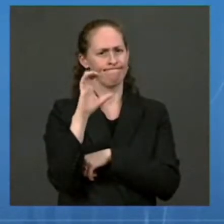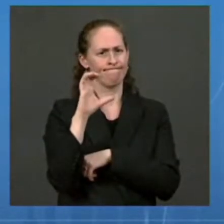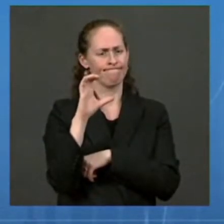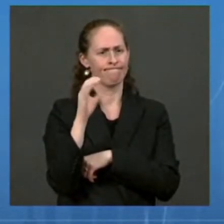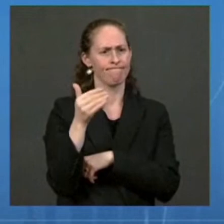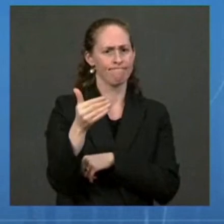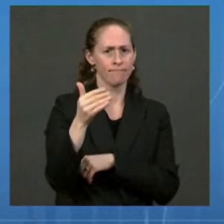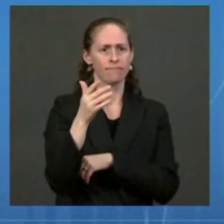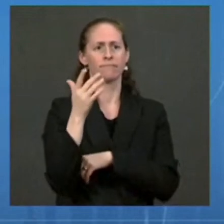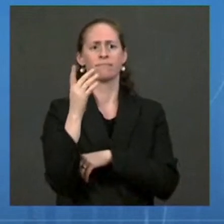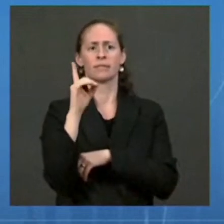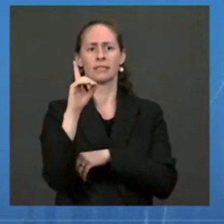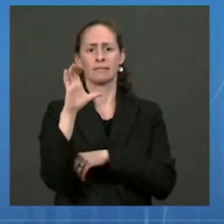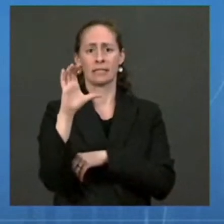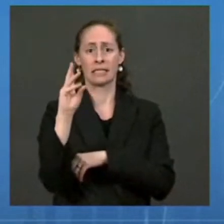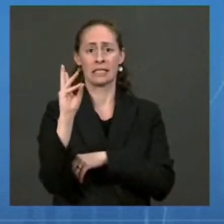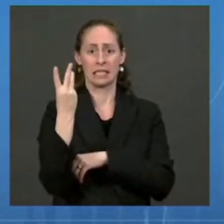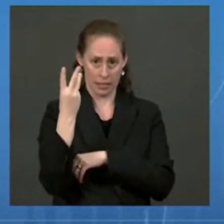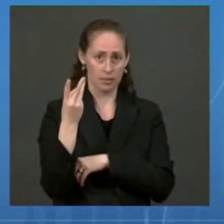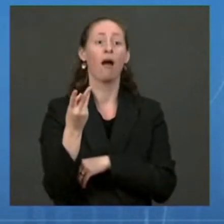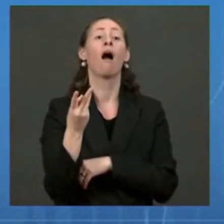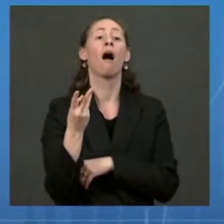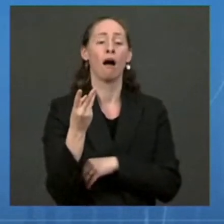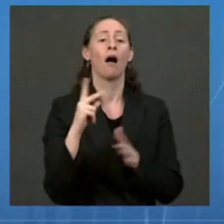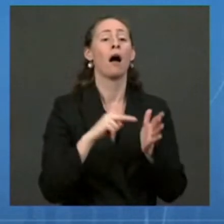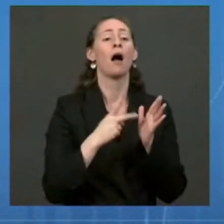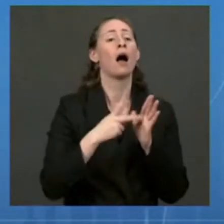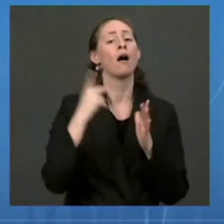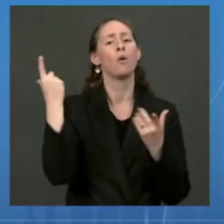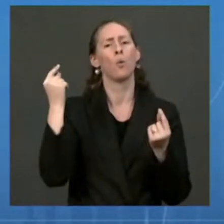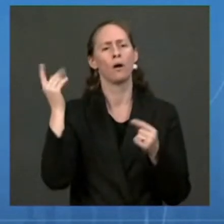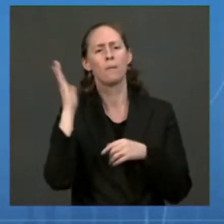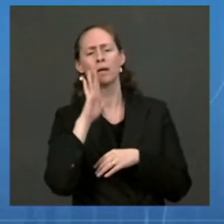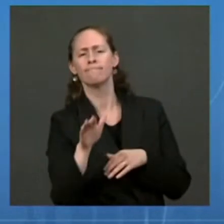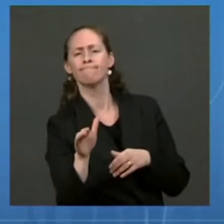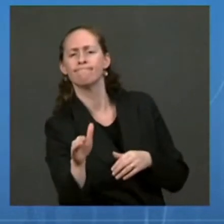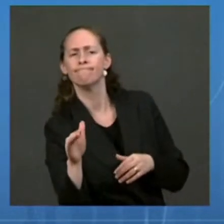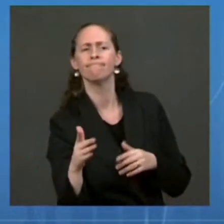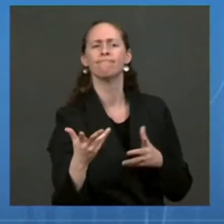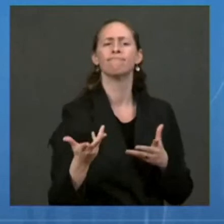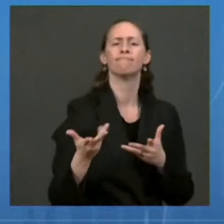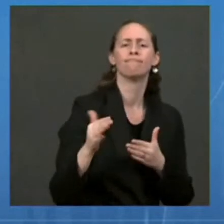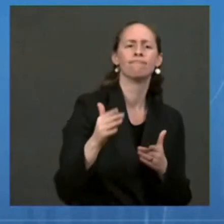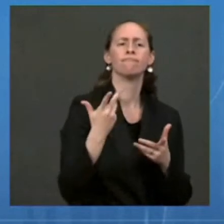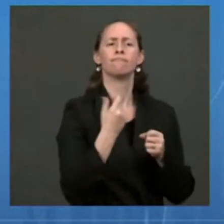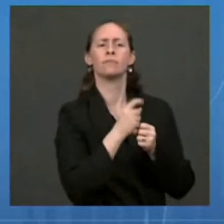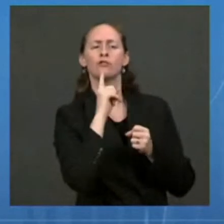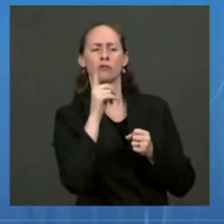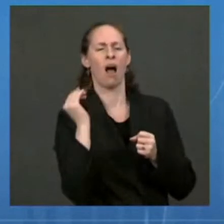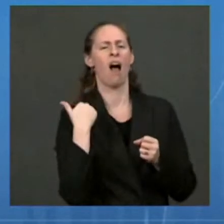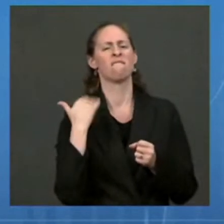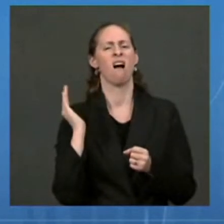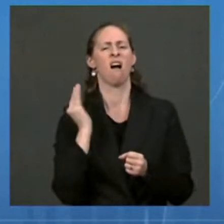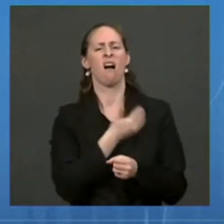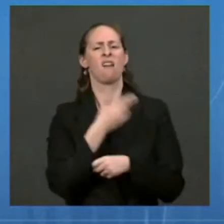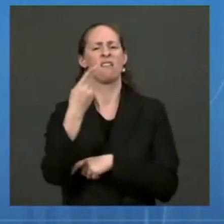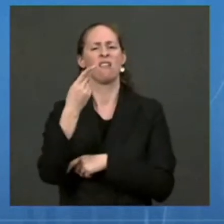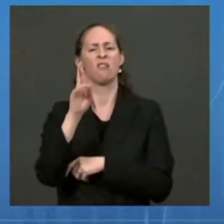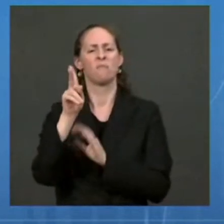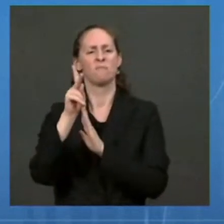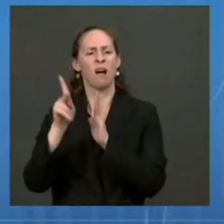IS NOT UNTIL DECEMBER 6. BUT